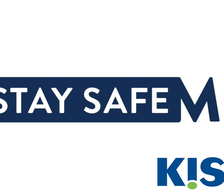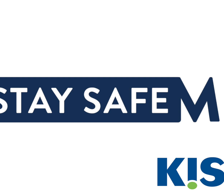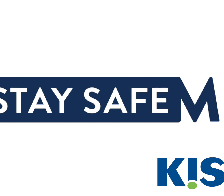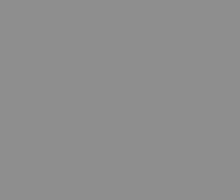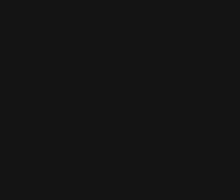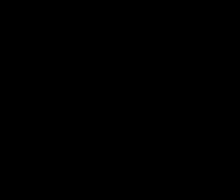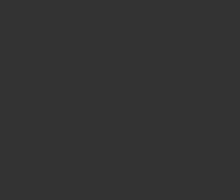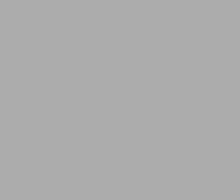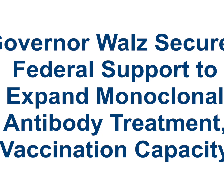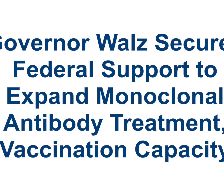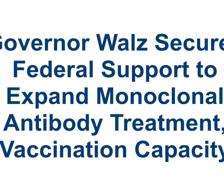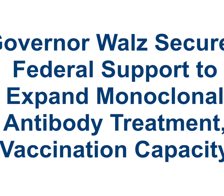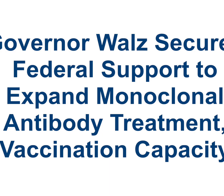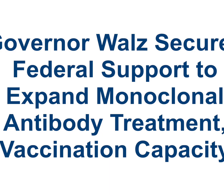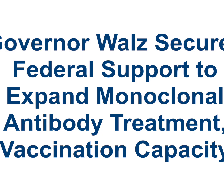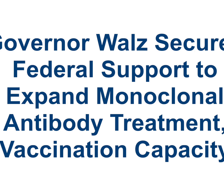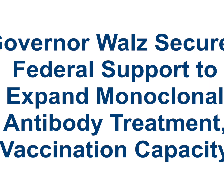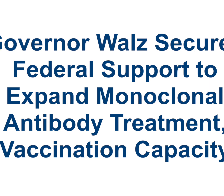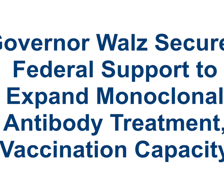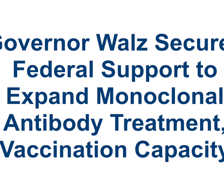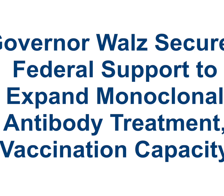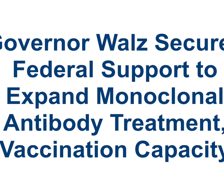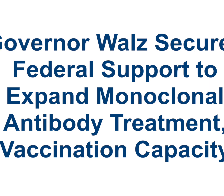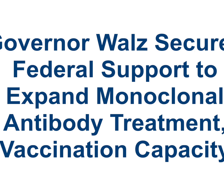Governor Walz Secures Federal Support to Expand Monoclonal